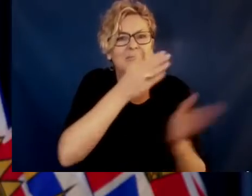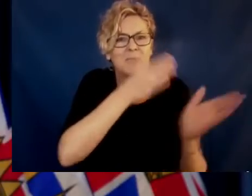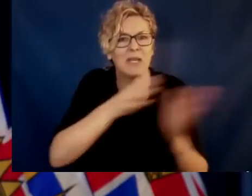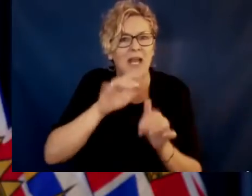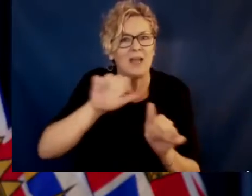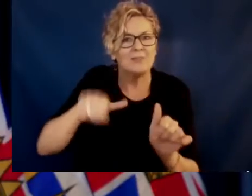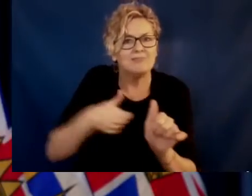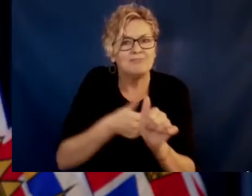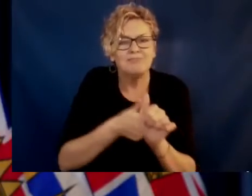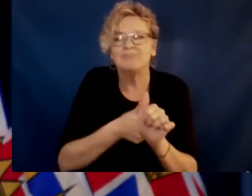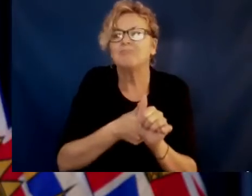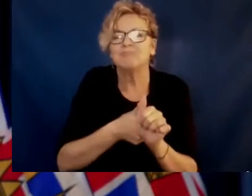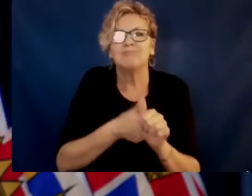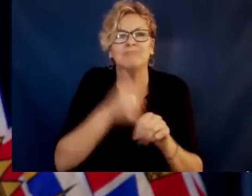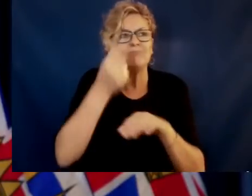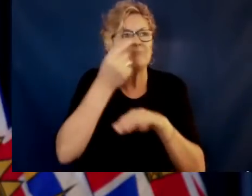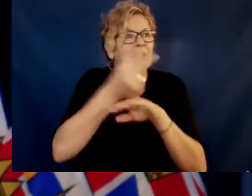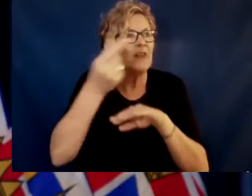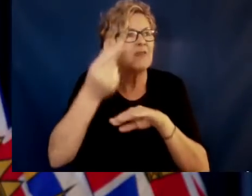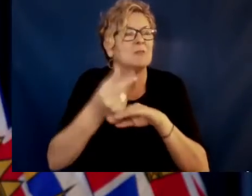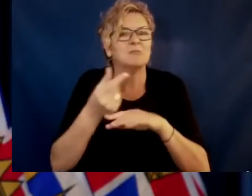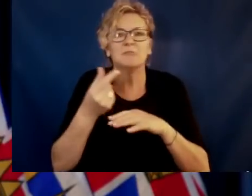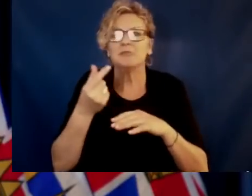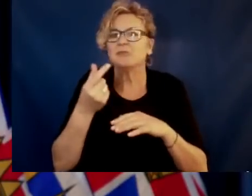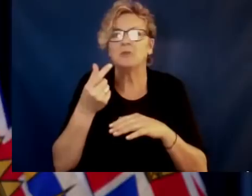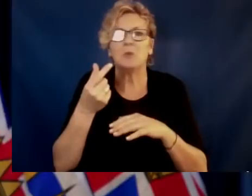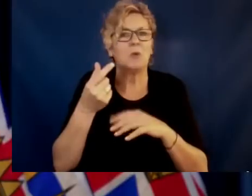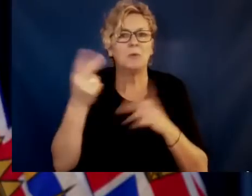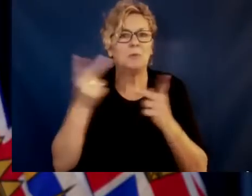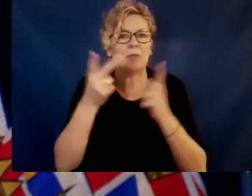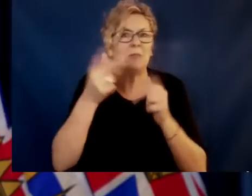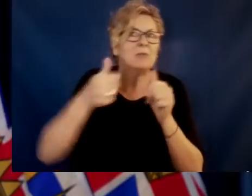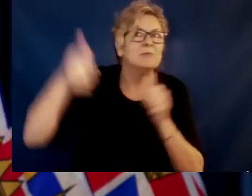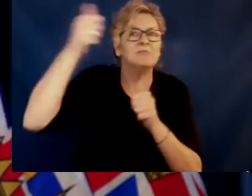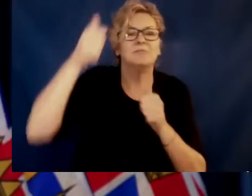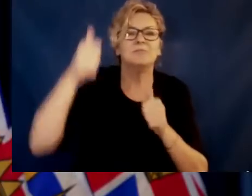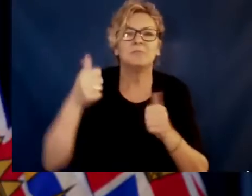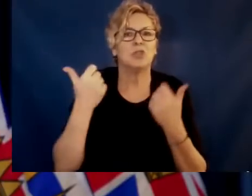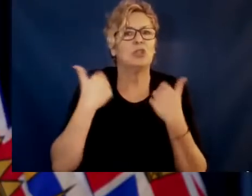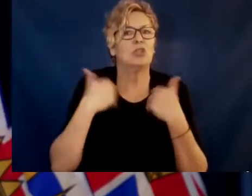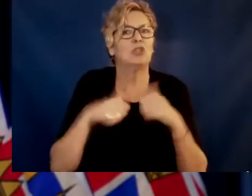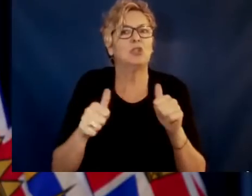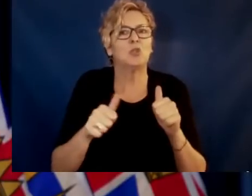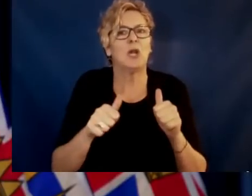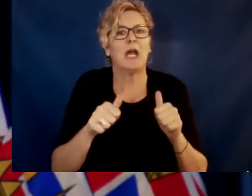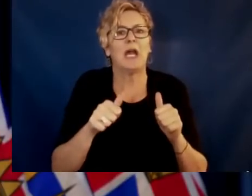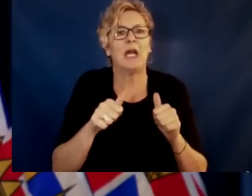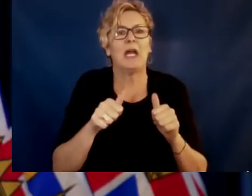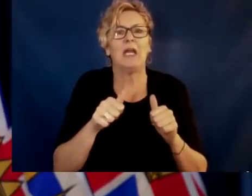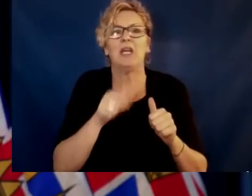I think we all need to be patient and to recognize that there are ways we do things to